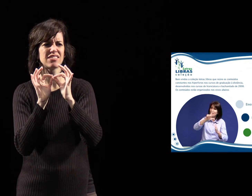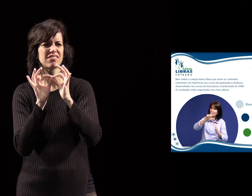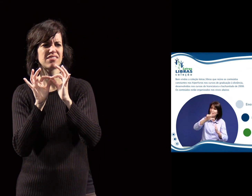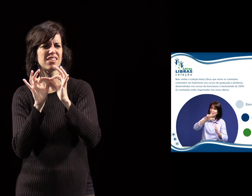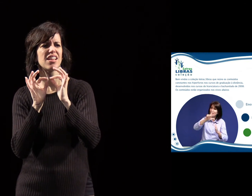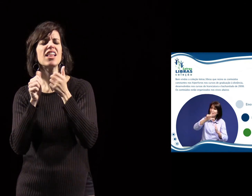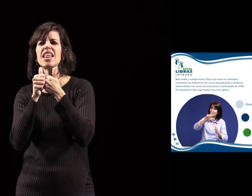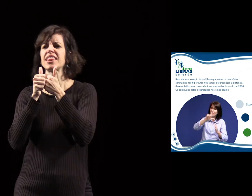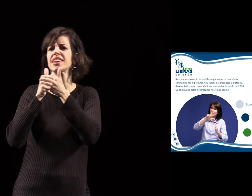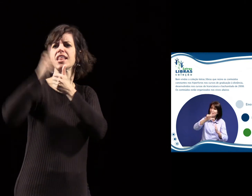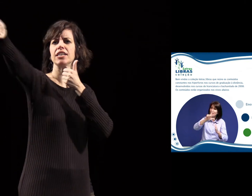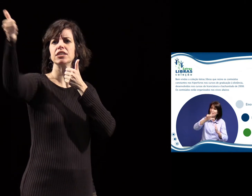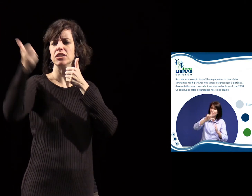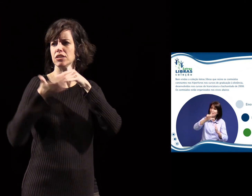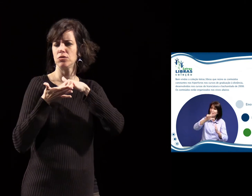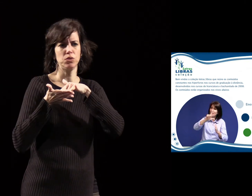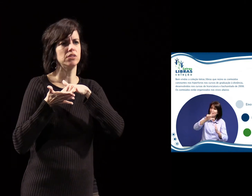A distance learning class.